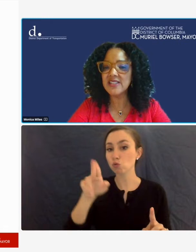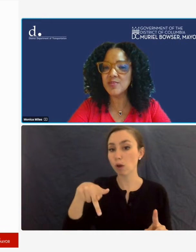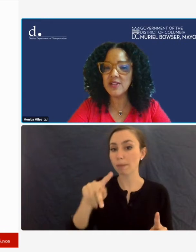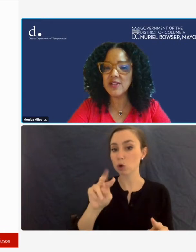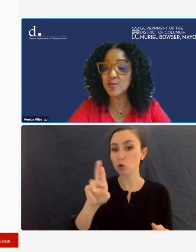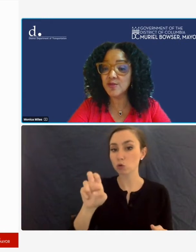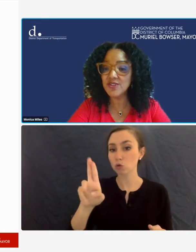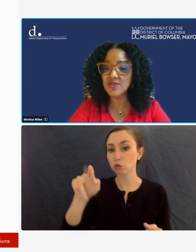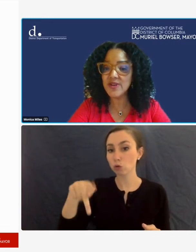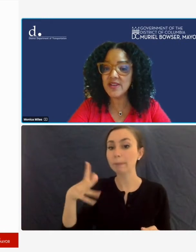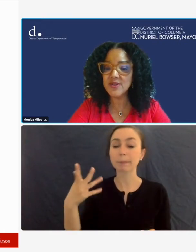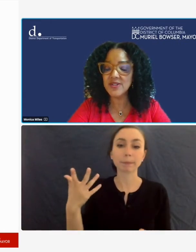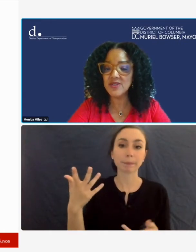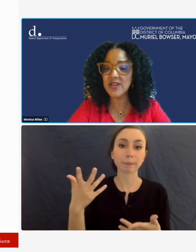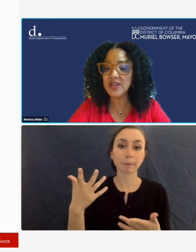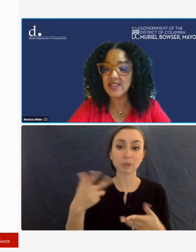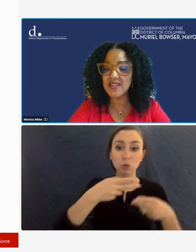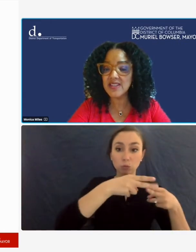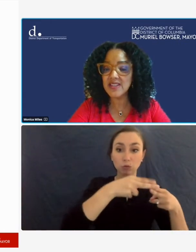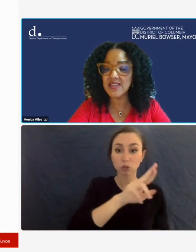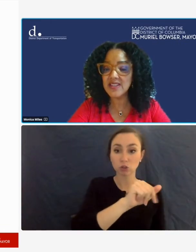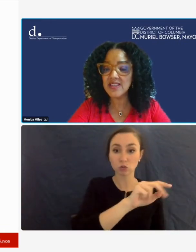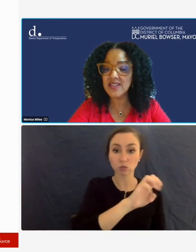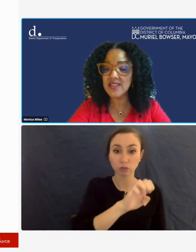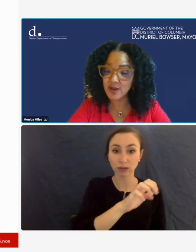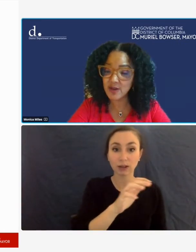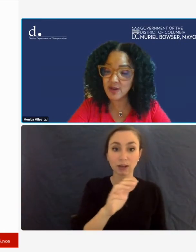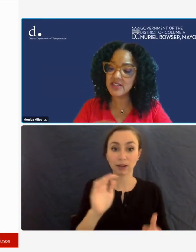at the provisional rate versus what the f the final billing should have been so you have a